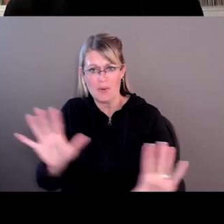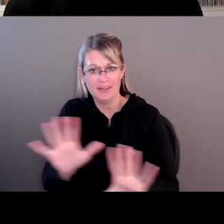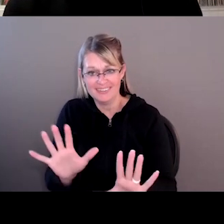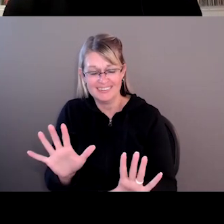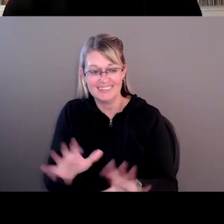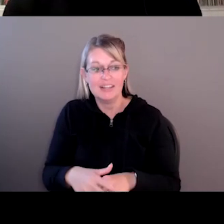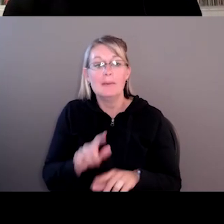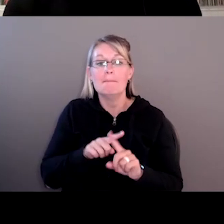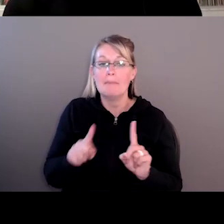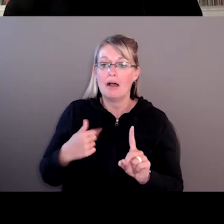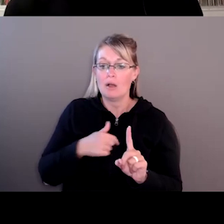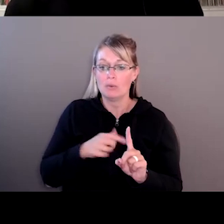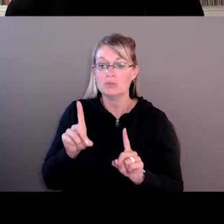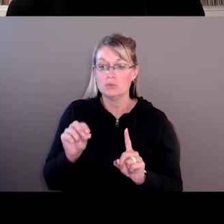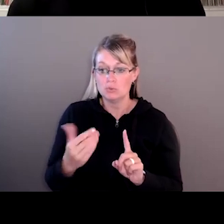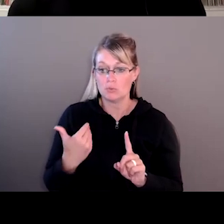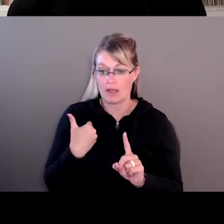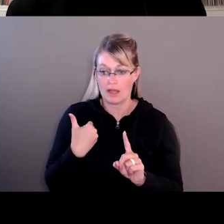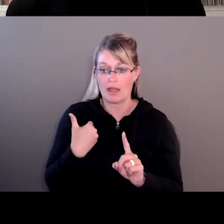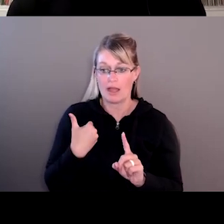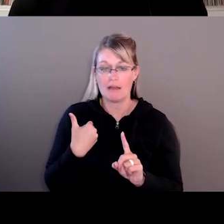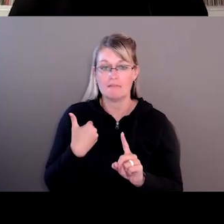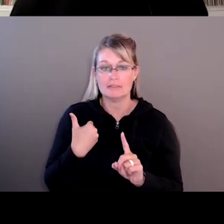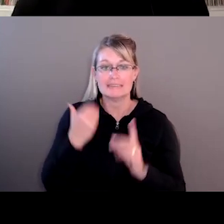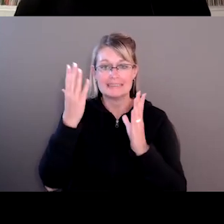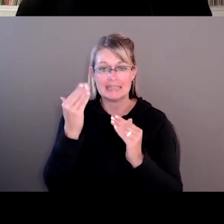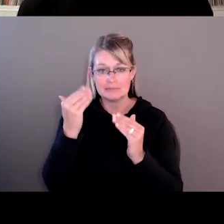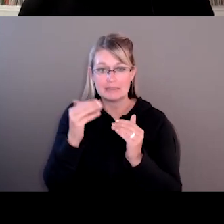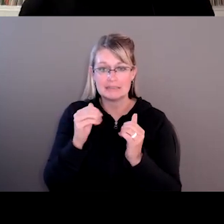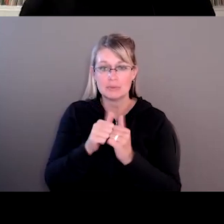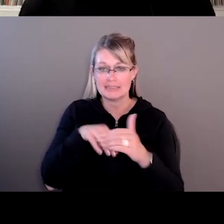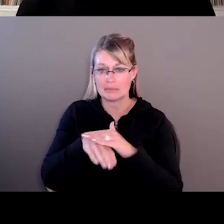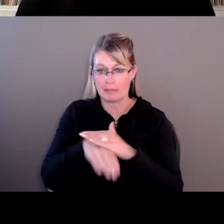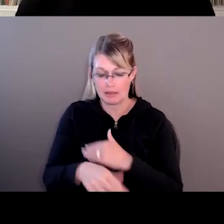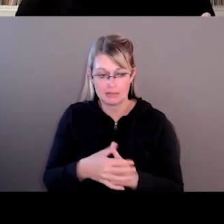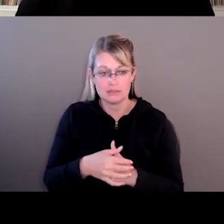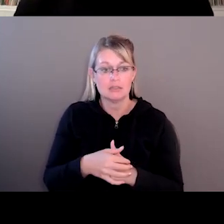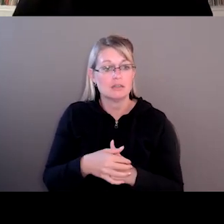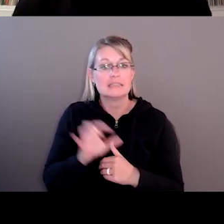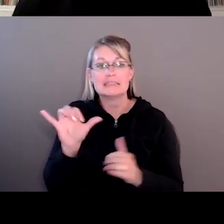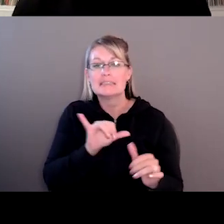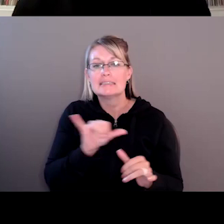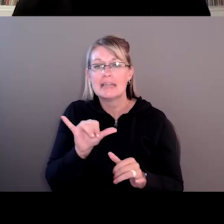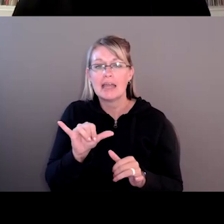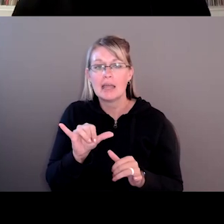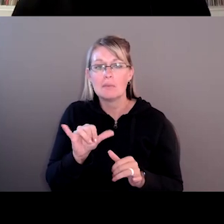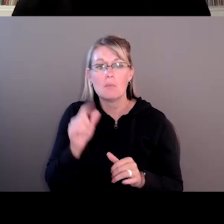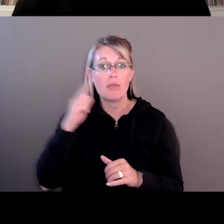But we do have other aspects of accessibility. Just like we have to make audio and video